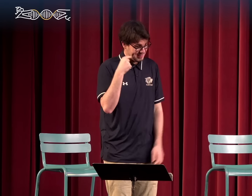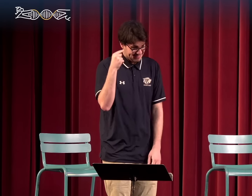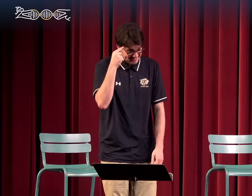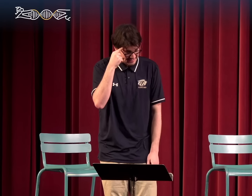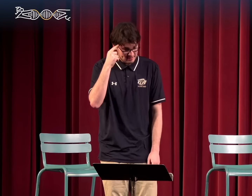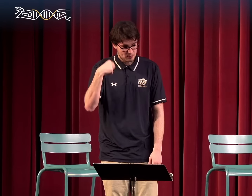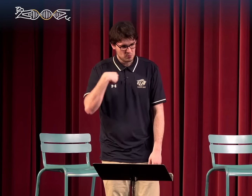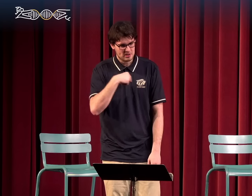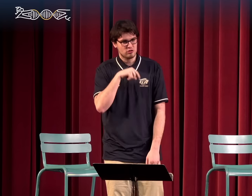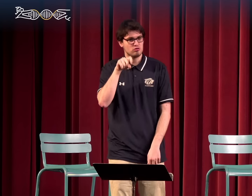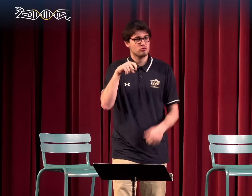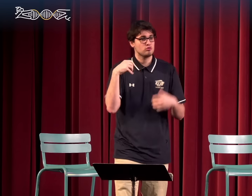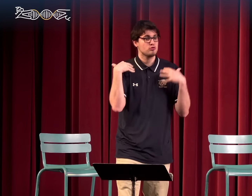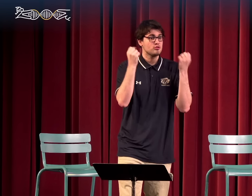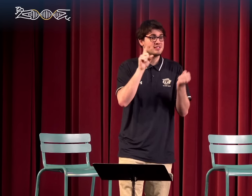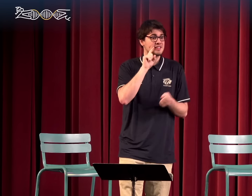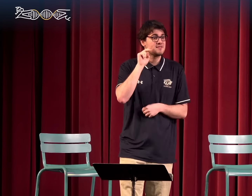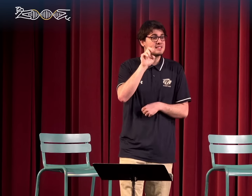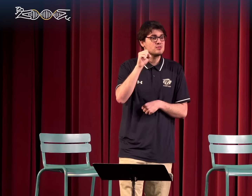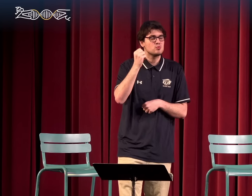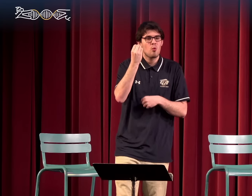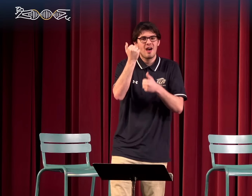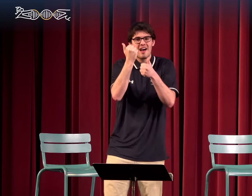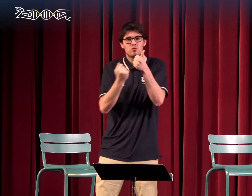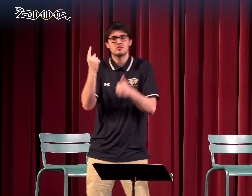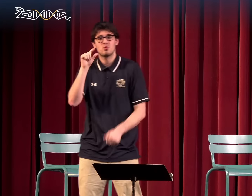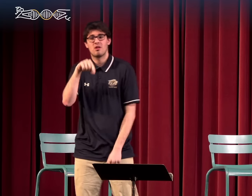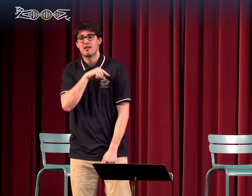fellow debater, the idea of curing deafness may improve quality of life